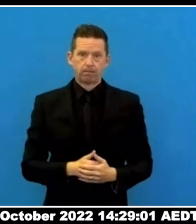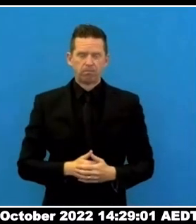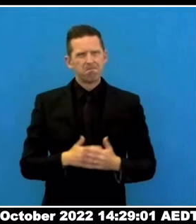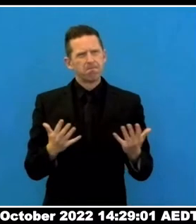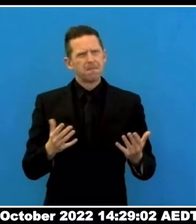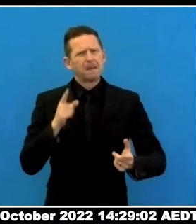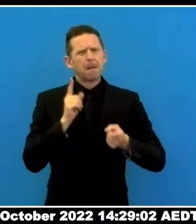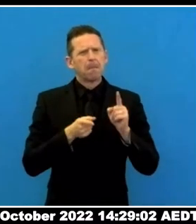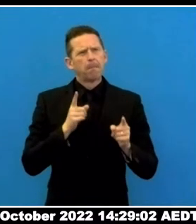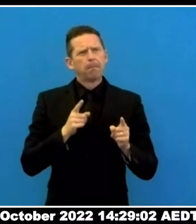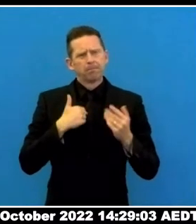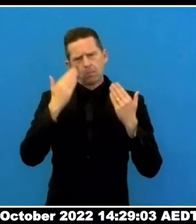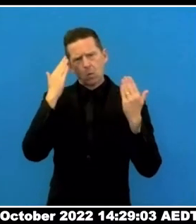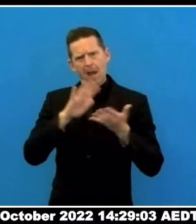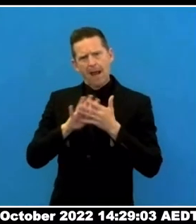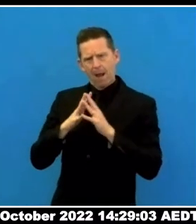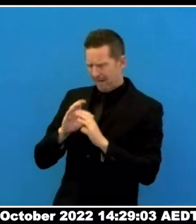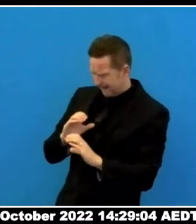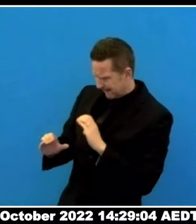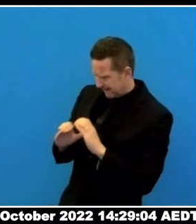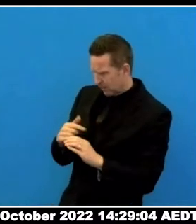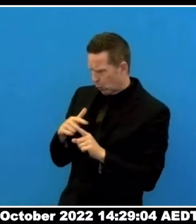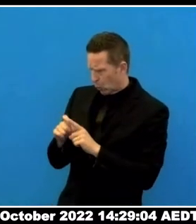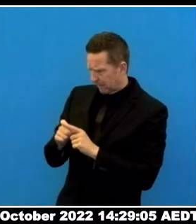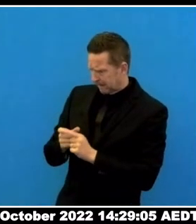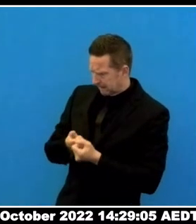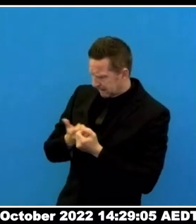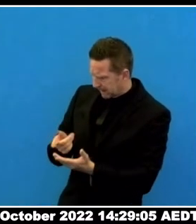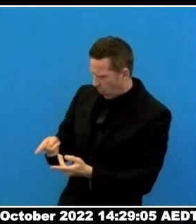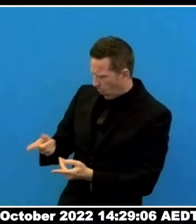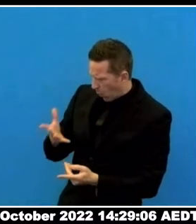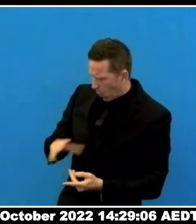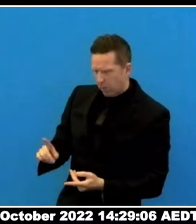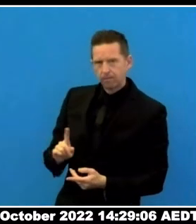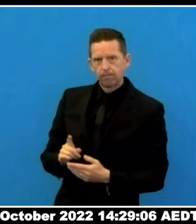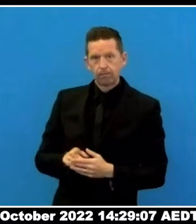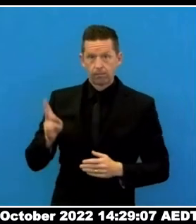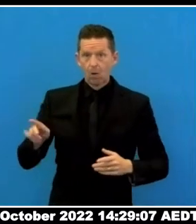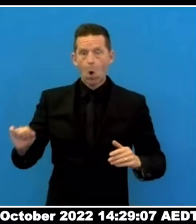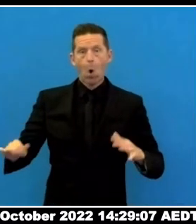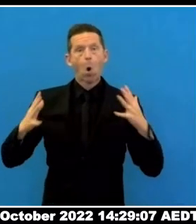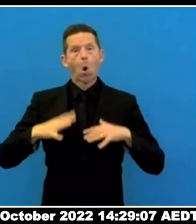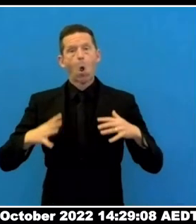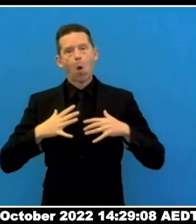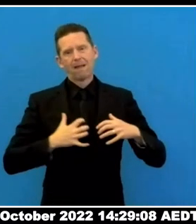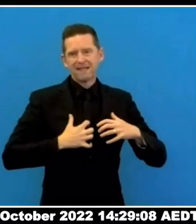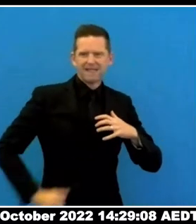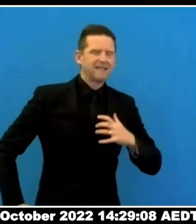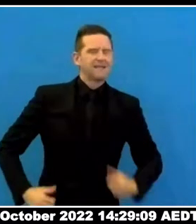and understand what she wants or needs. She often rips her clothes and my clothes, especially in the morning